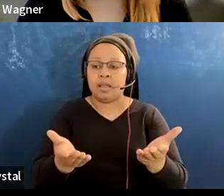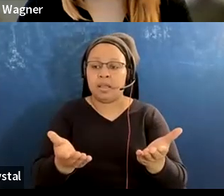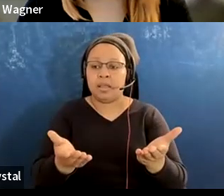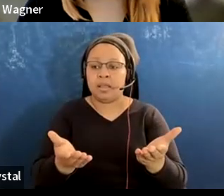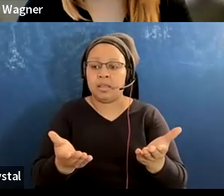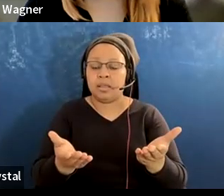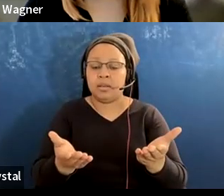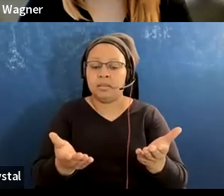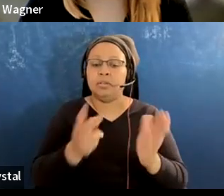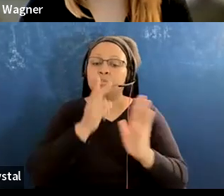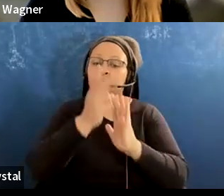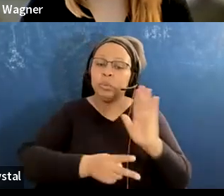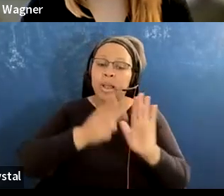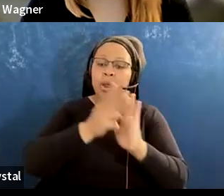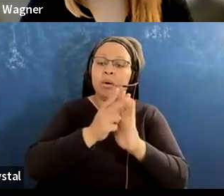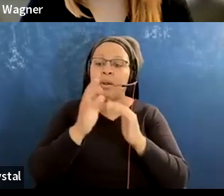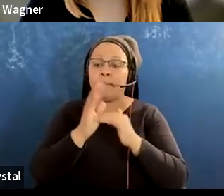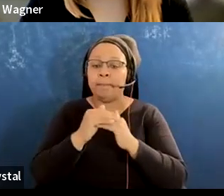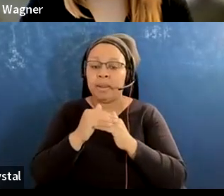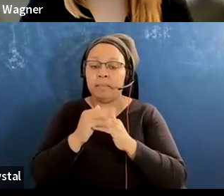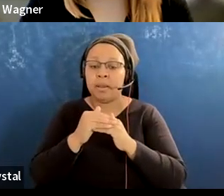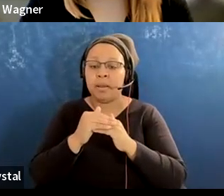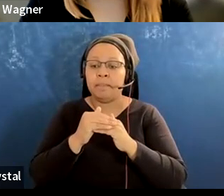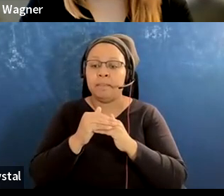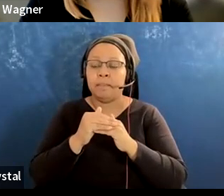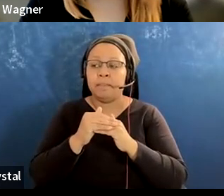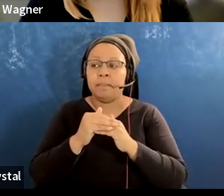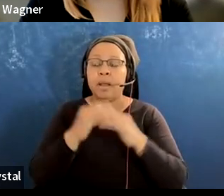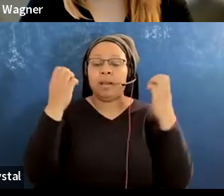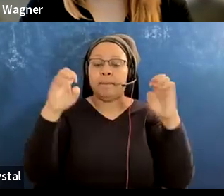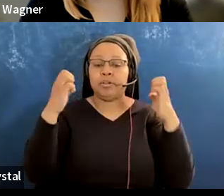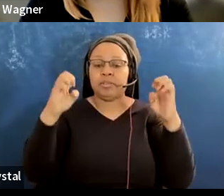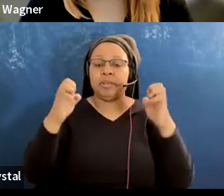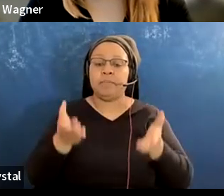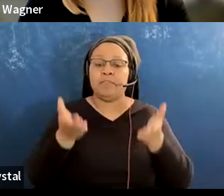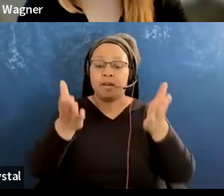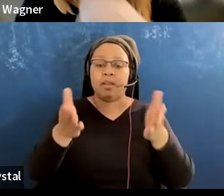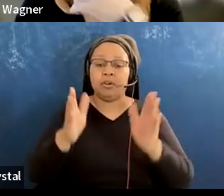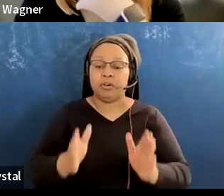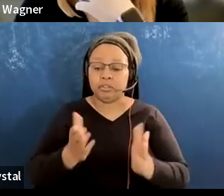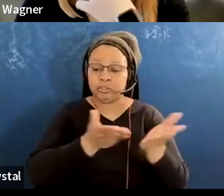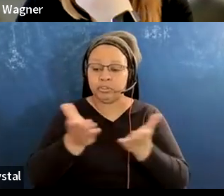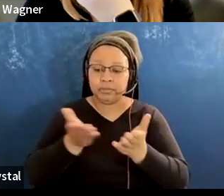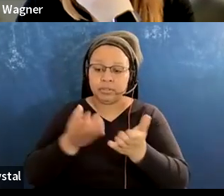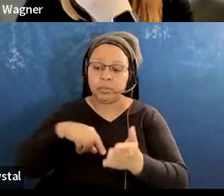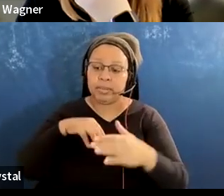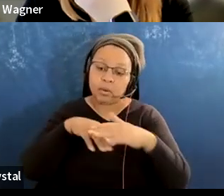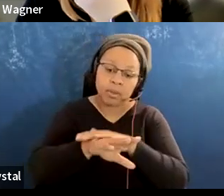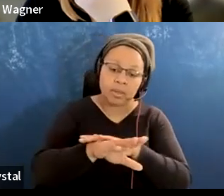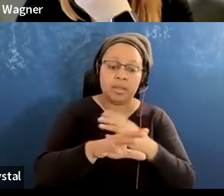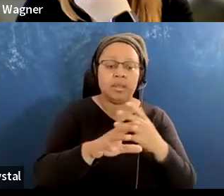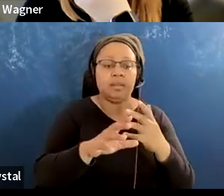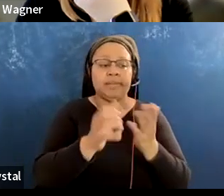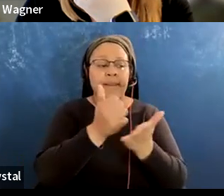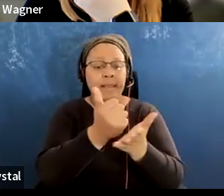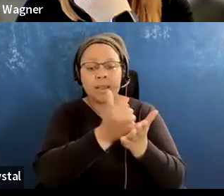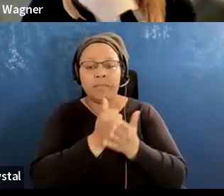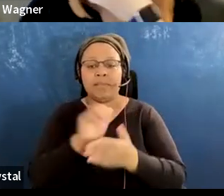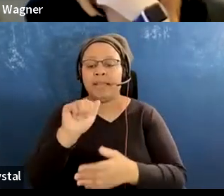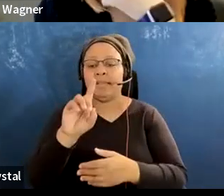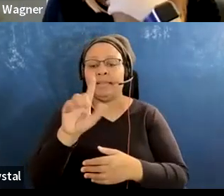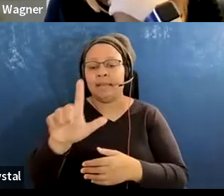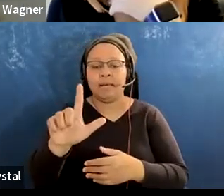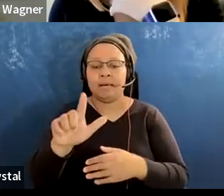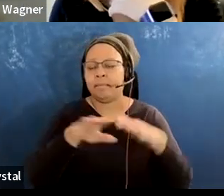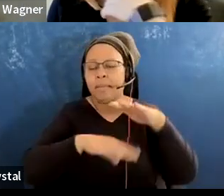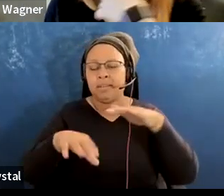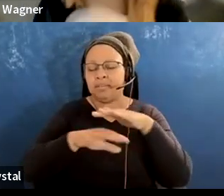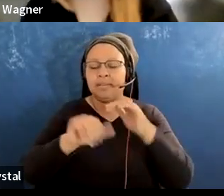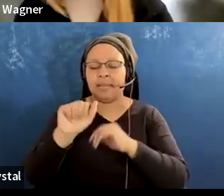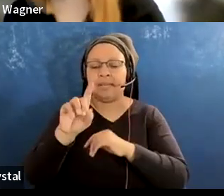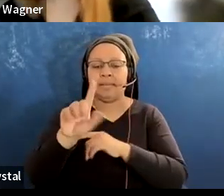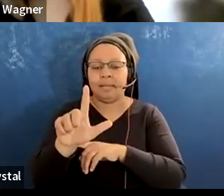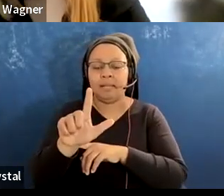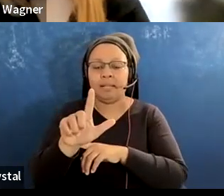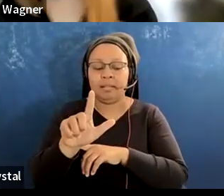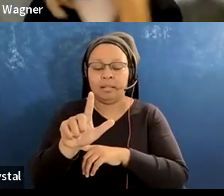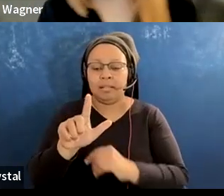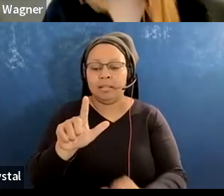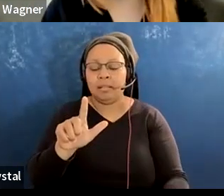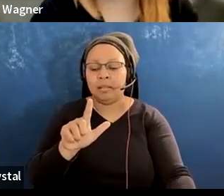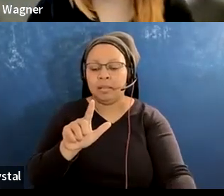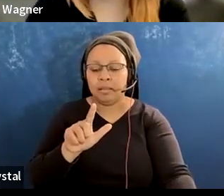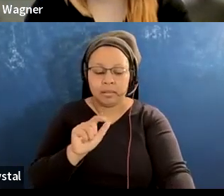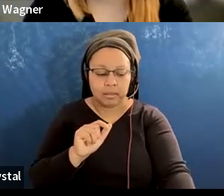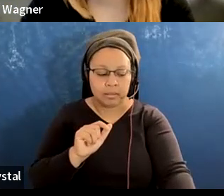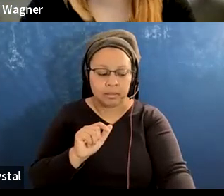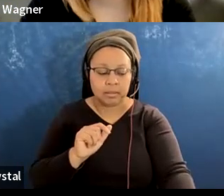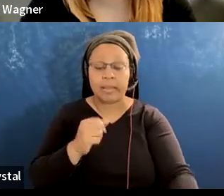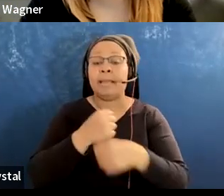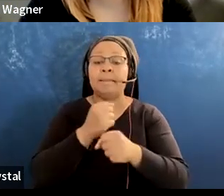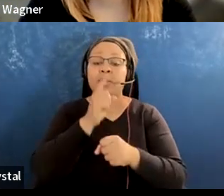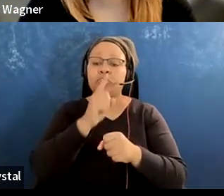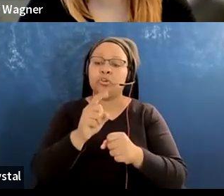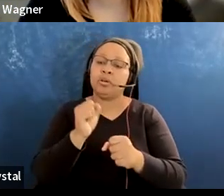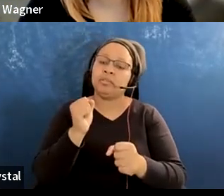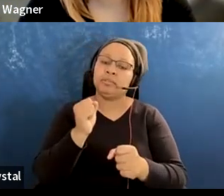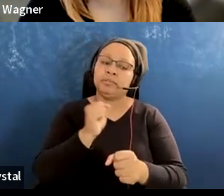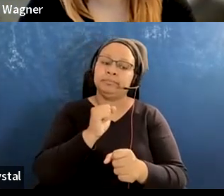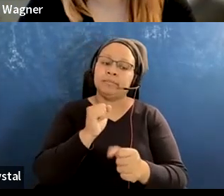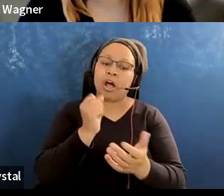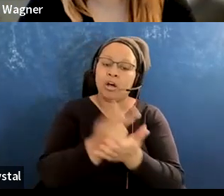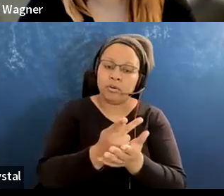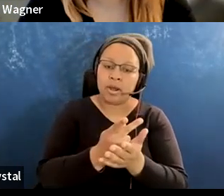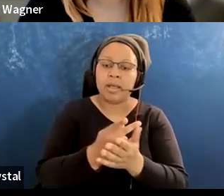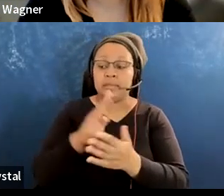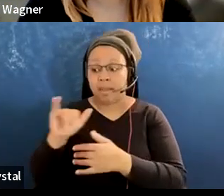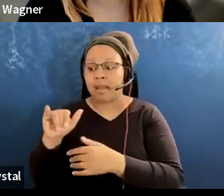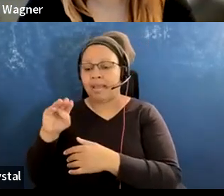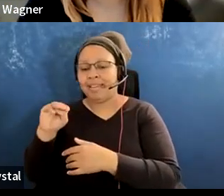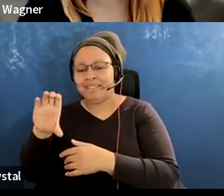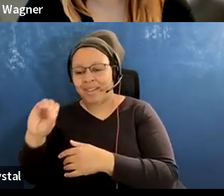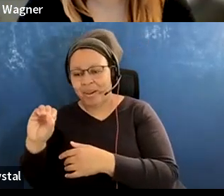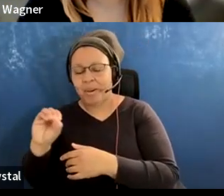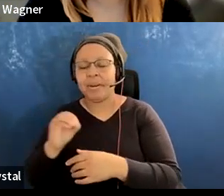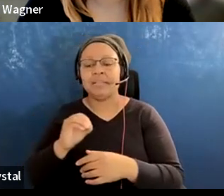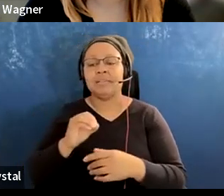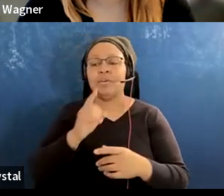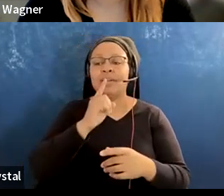bed and get that first meal of the day and have help with bathing and everything so we are in negotiations with them to provide that emergency and